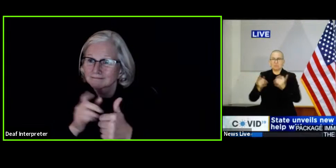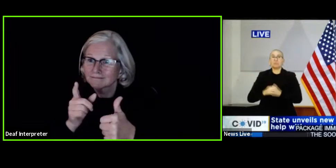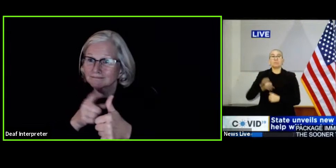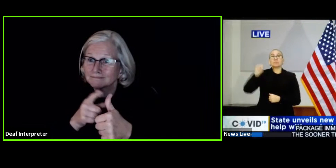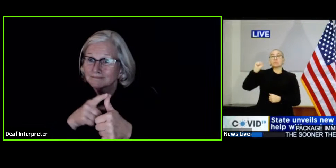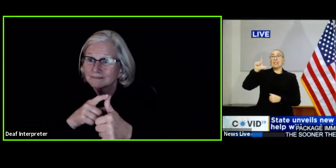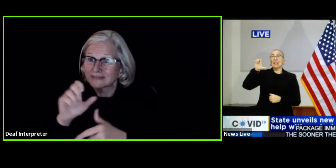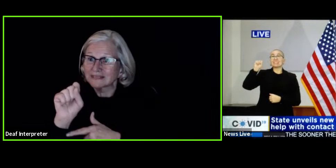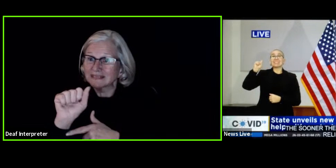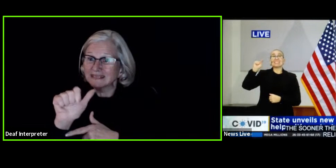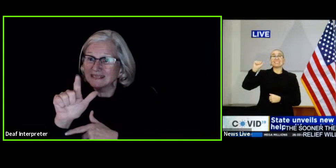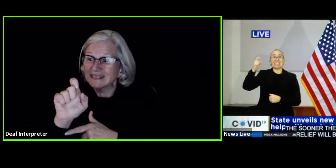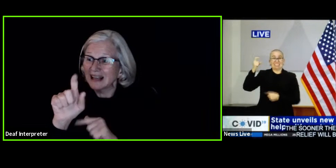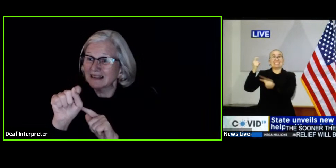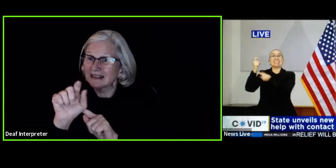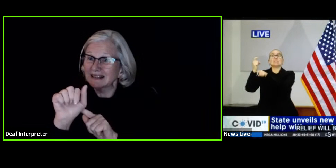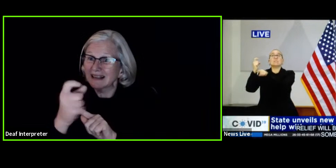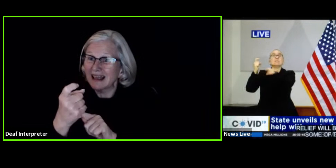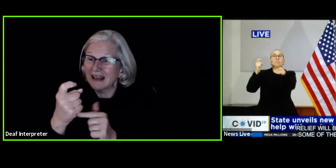HEALTHCARE WORKERS, HELP HOMELESS SHELTERS AND LONG-TERM